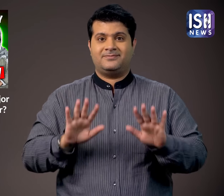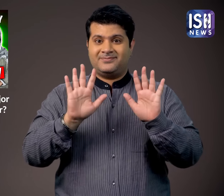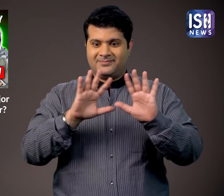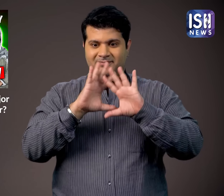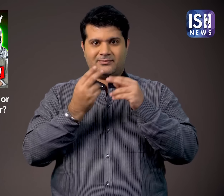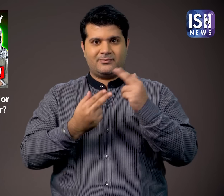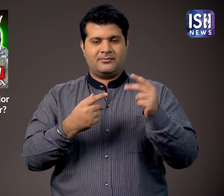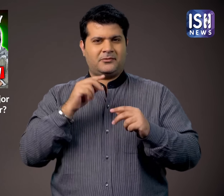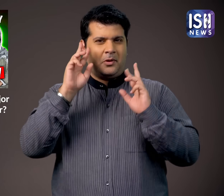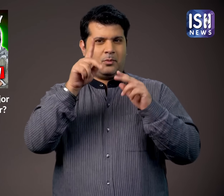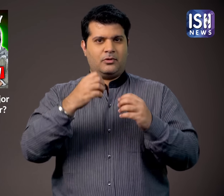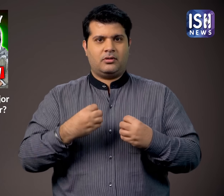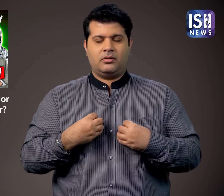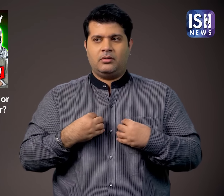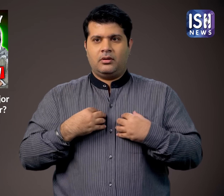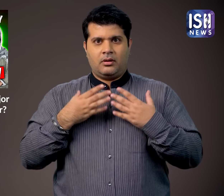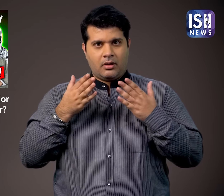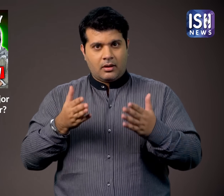Hope you find this story inspiring.